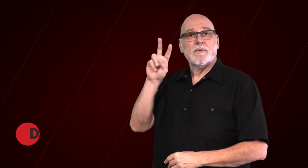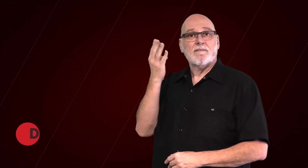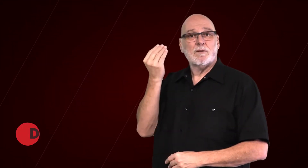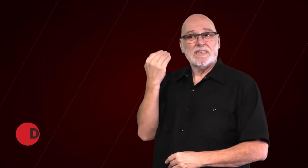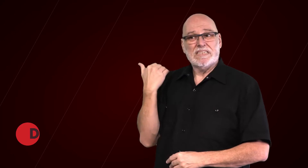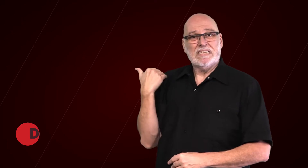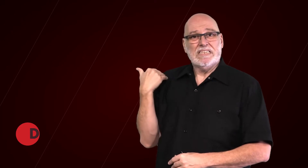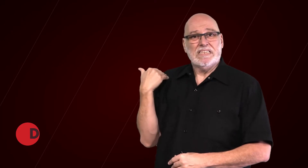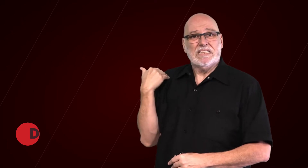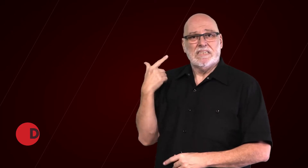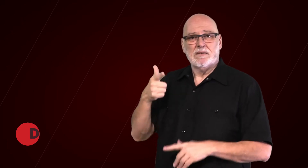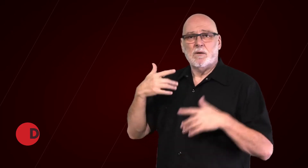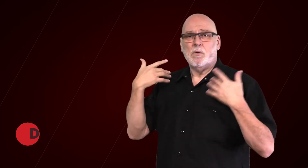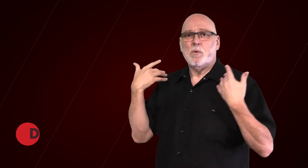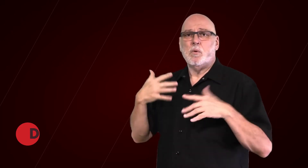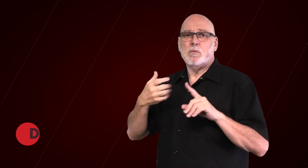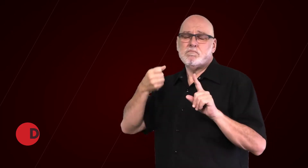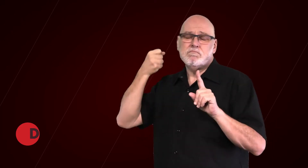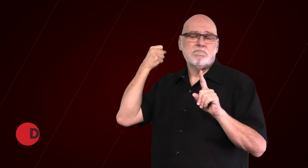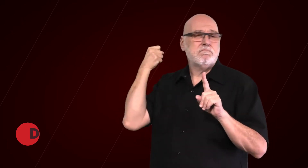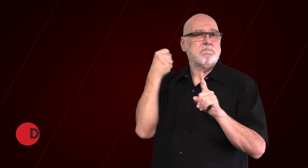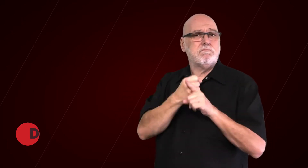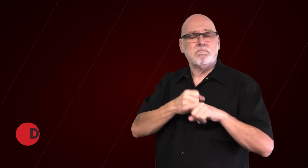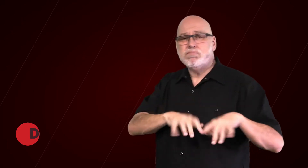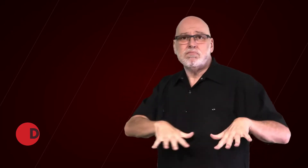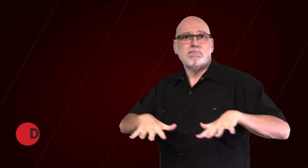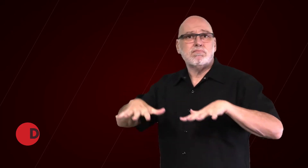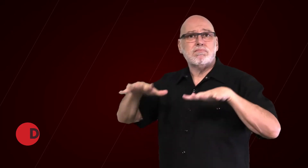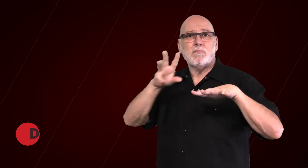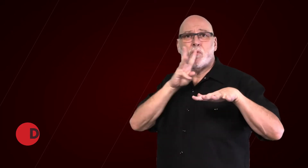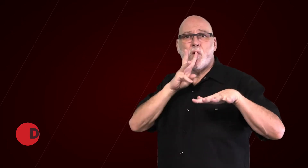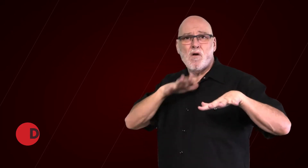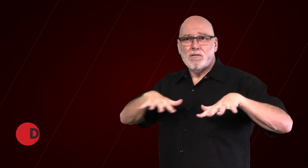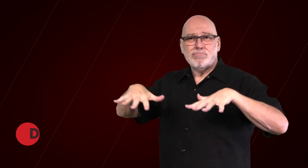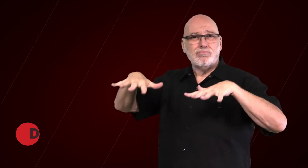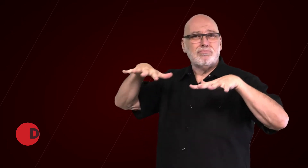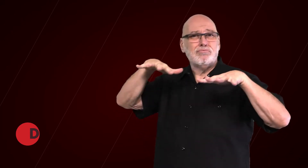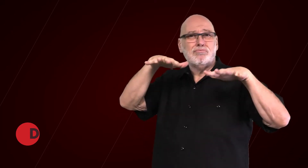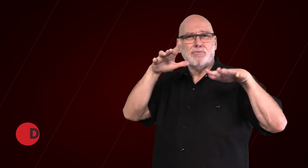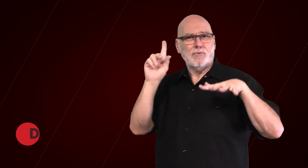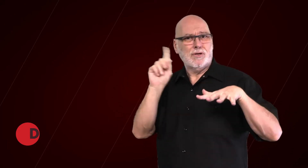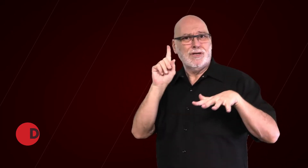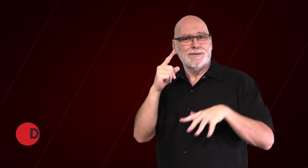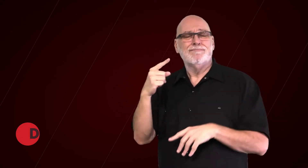[Anselmo]: On November 14th, a series of floods hit